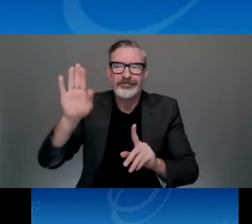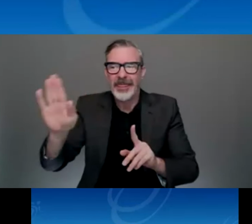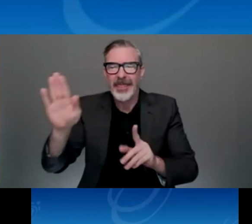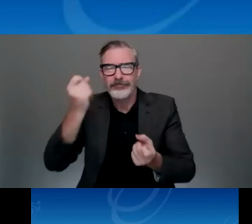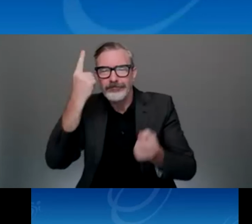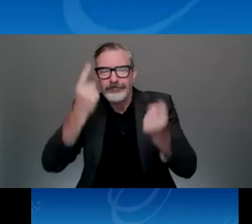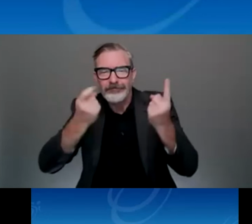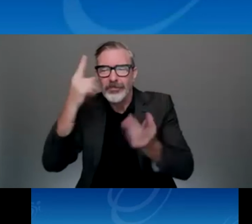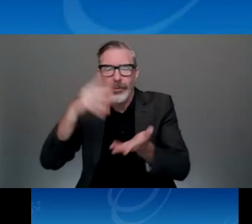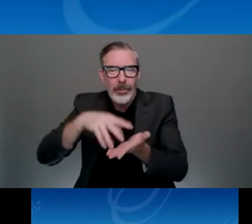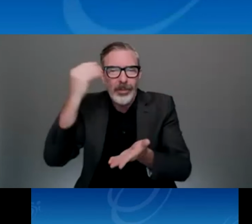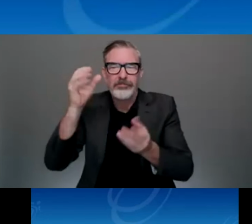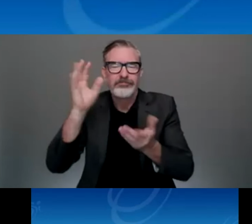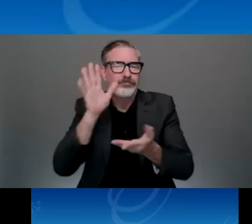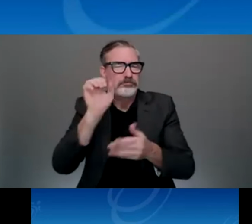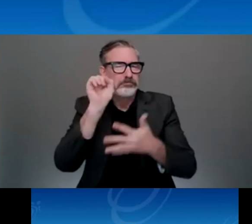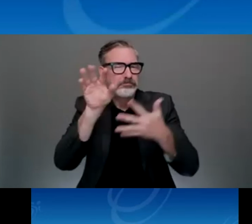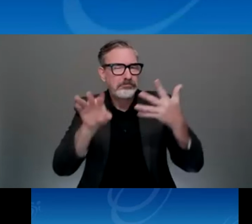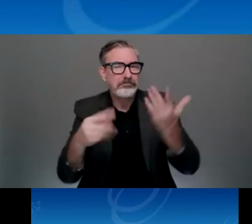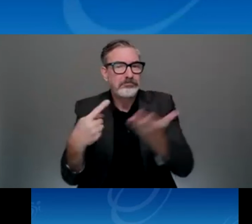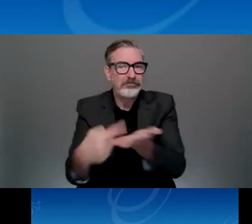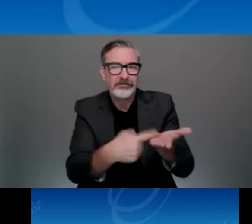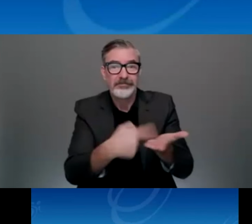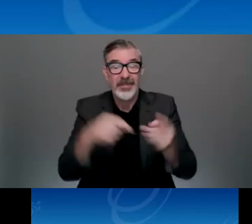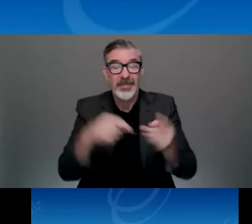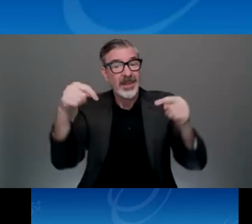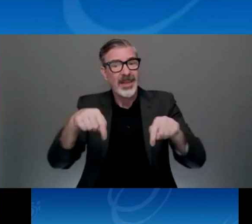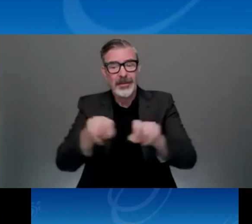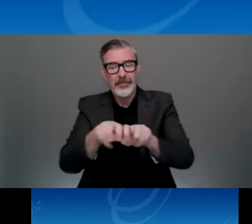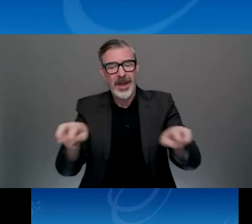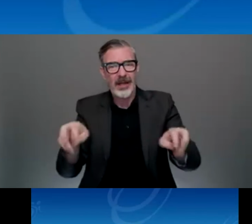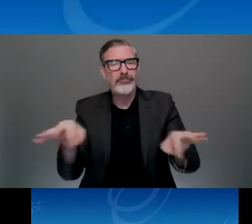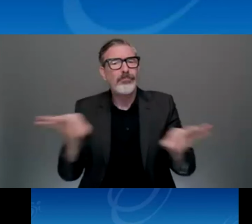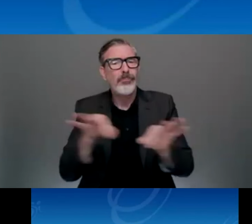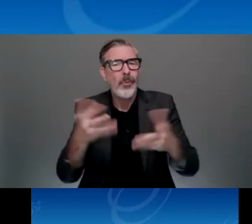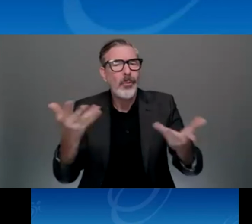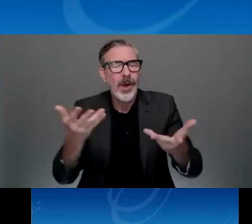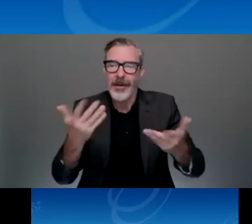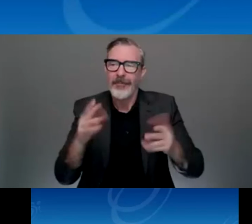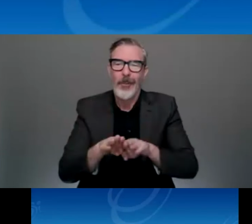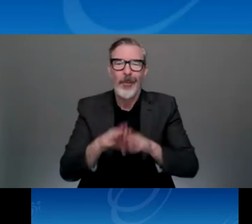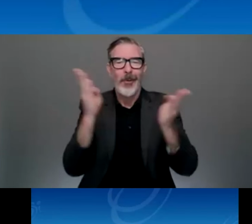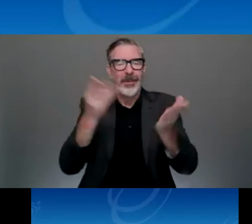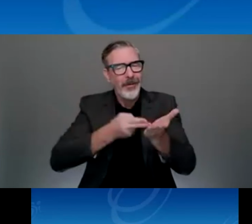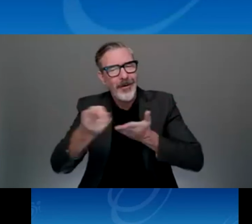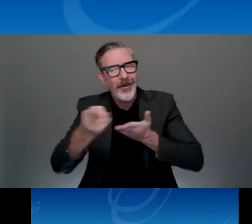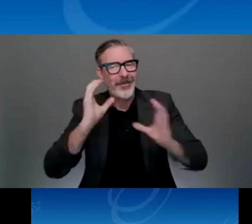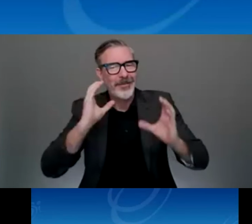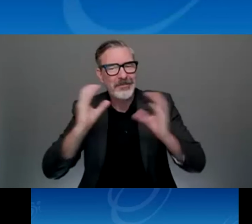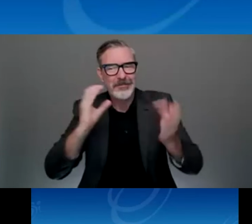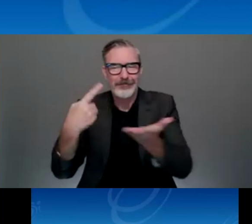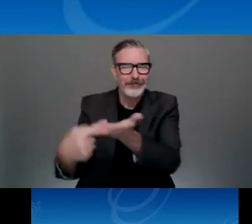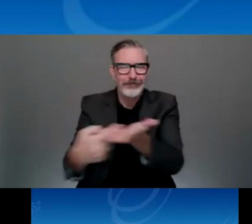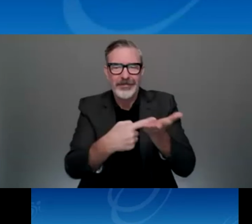Today is about having an open and honest conversation and I encourage everyone to share their authentic experiences.